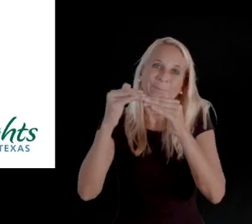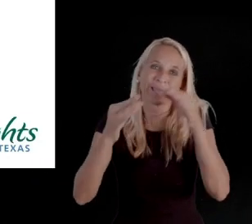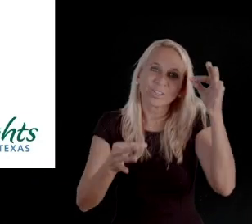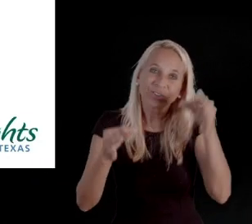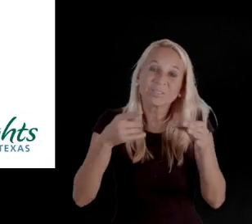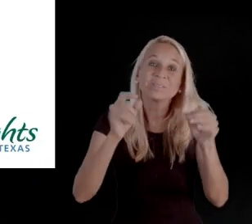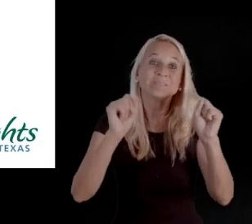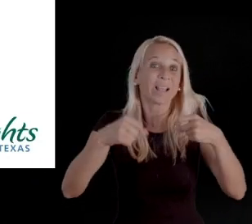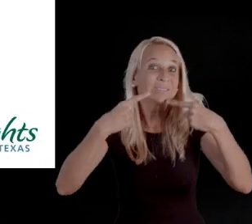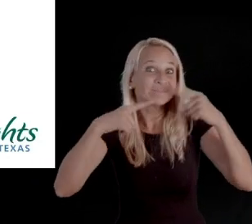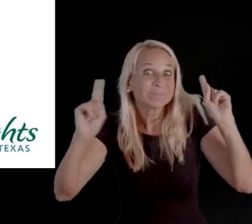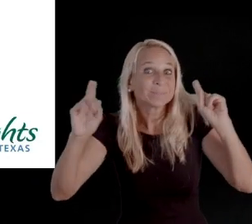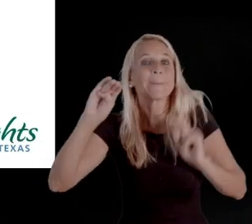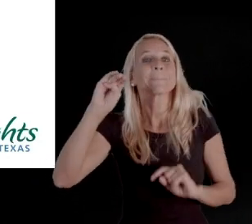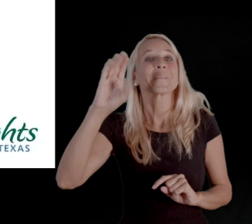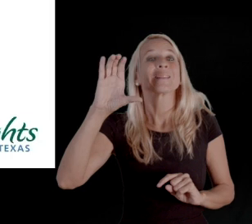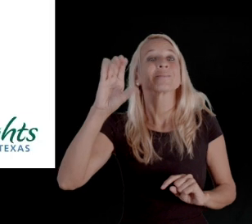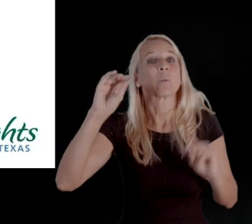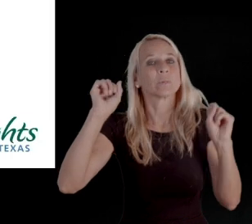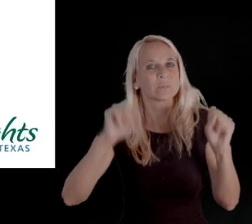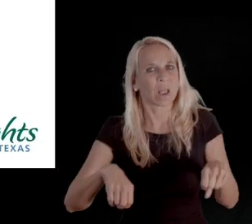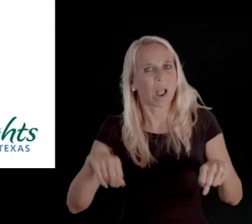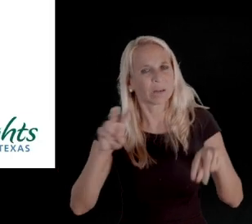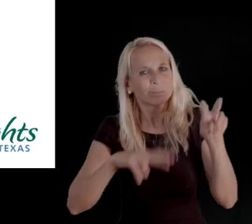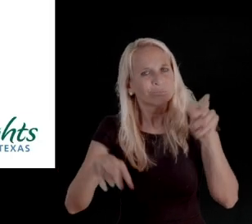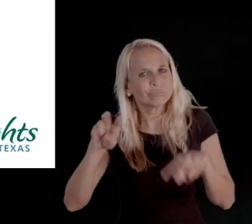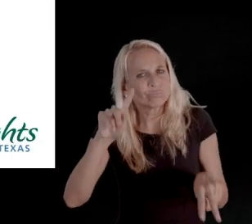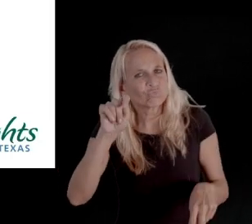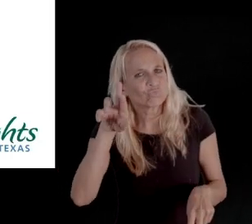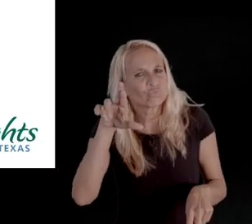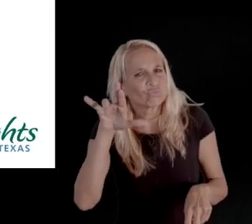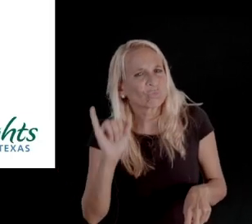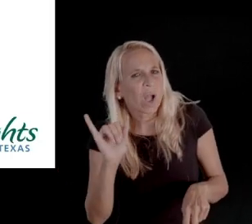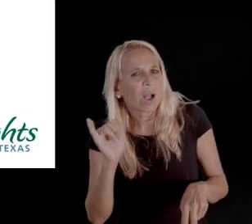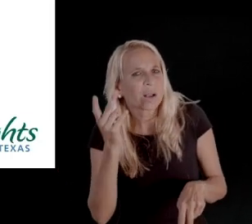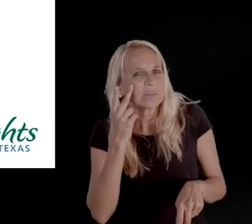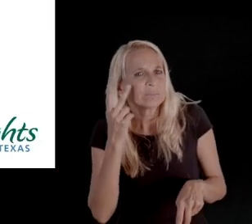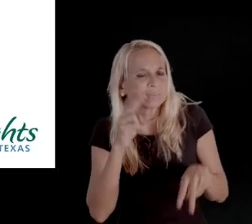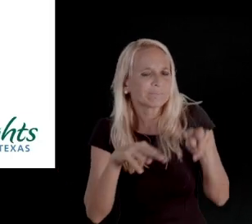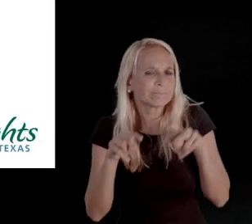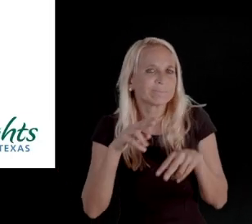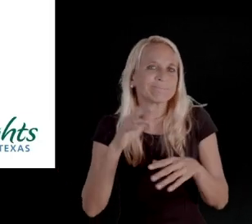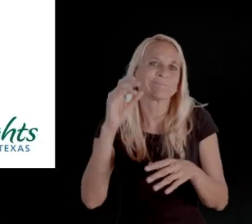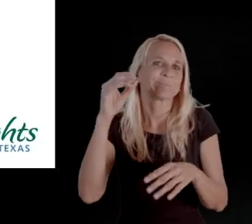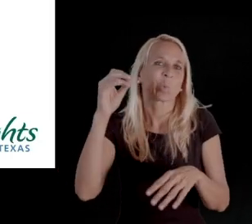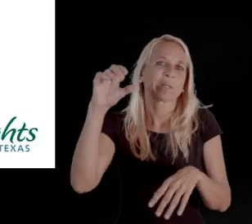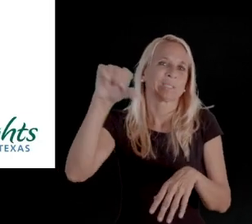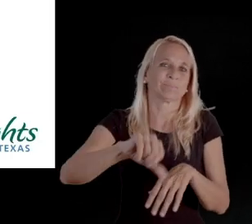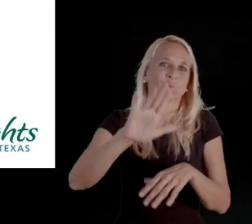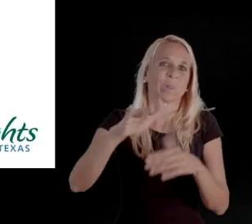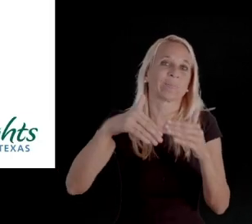you can go through a fair hearing, you can be successful, and the MCO can try and deny your next authorization cycle.